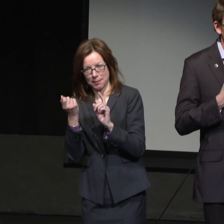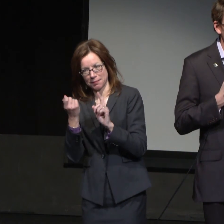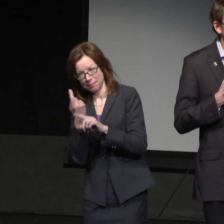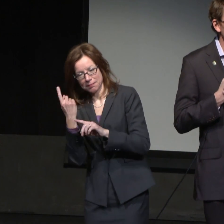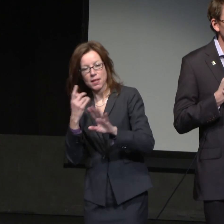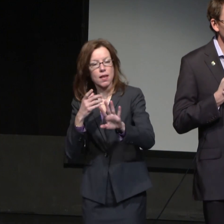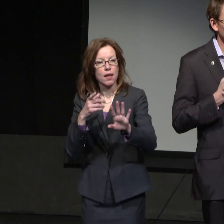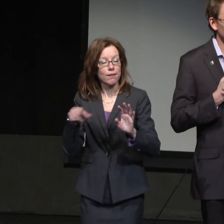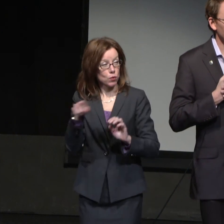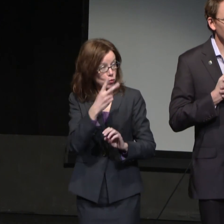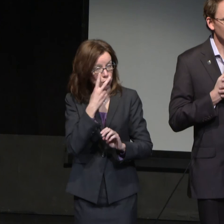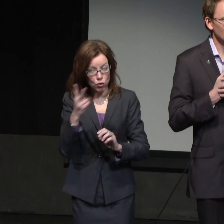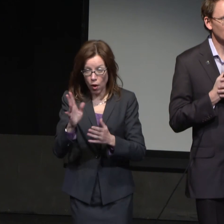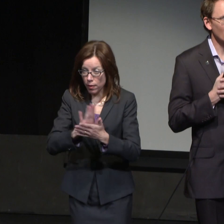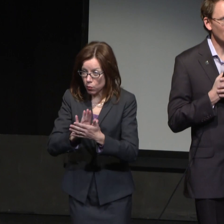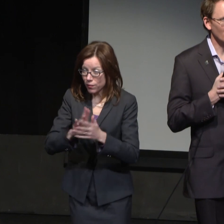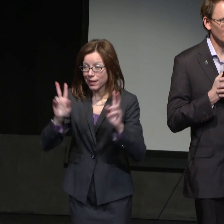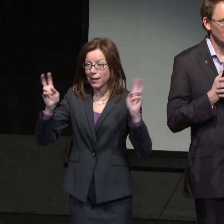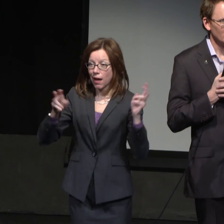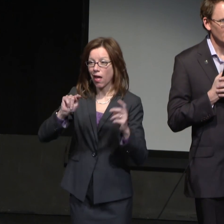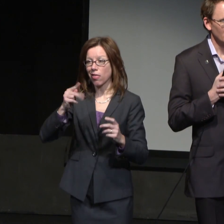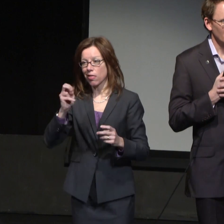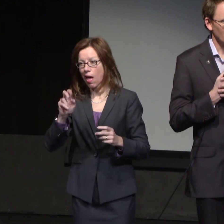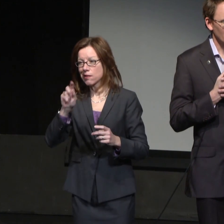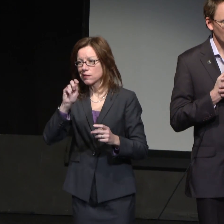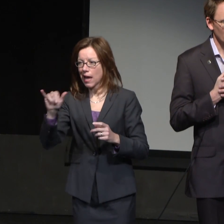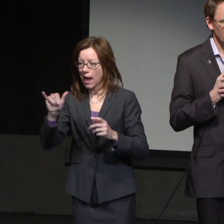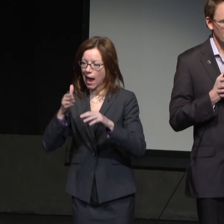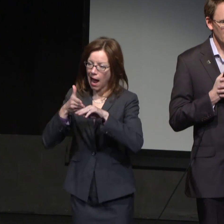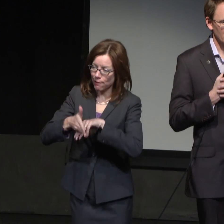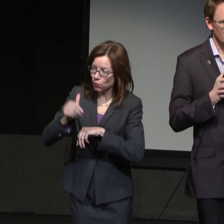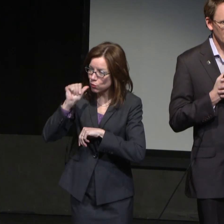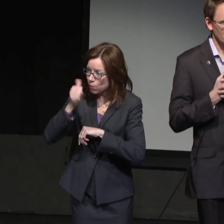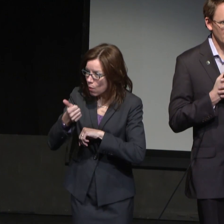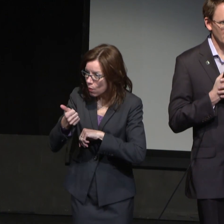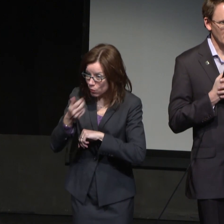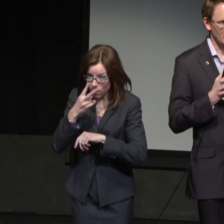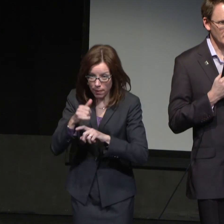You might've seen the movie, The Day after Tomorrow,